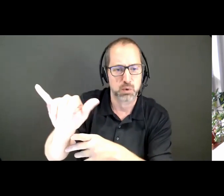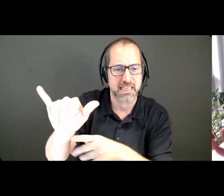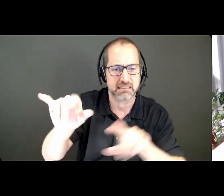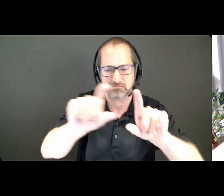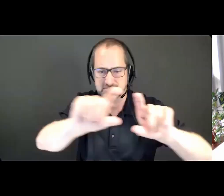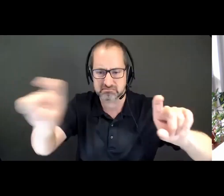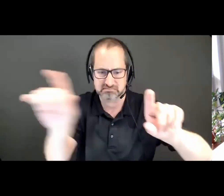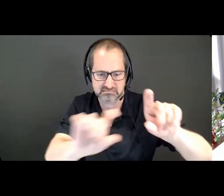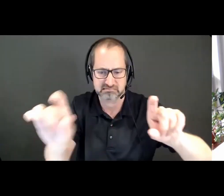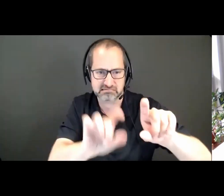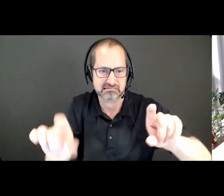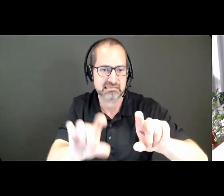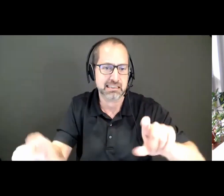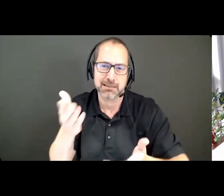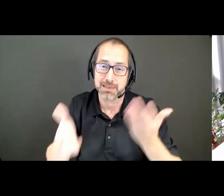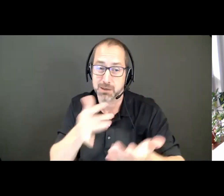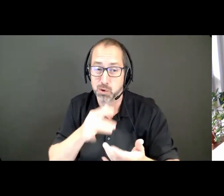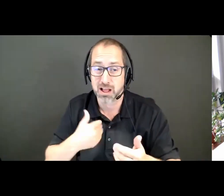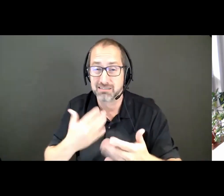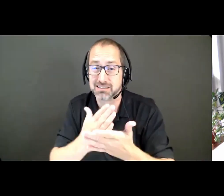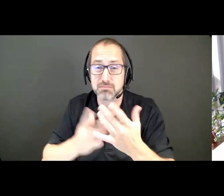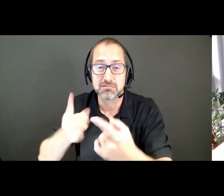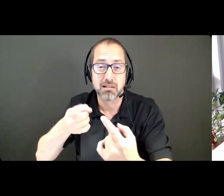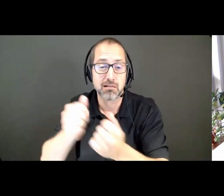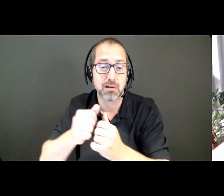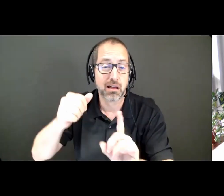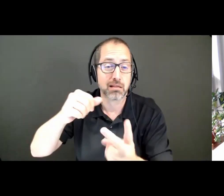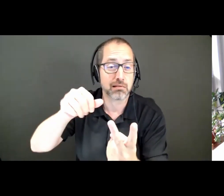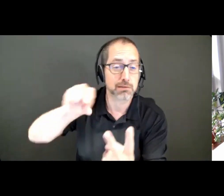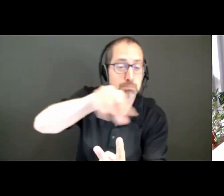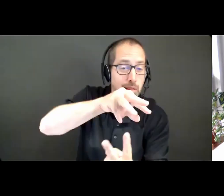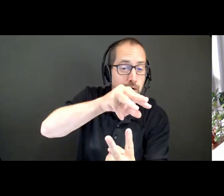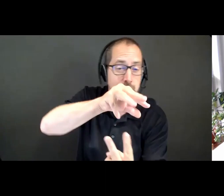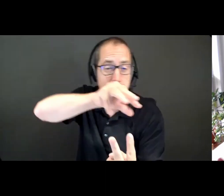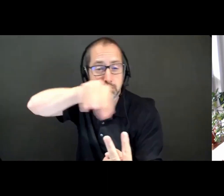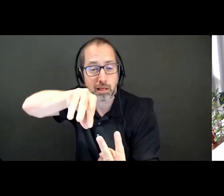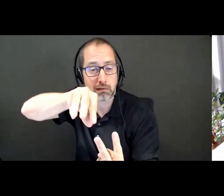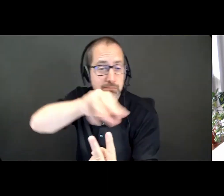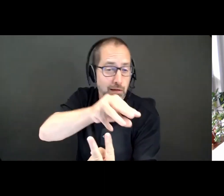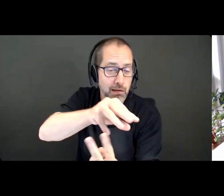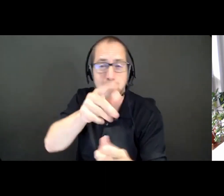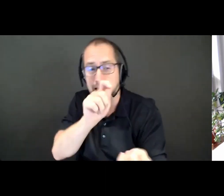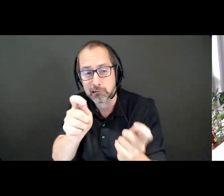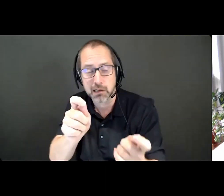pivoting spotlights as we start the talk. So you will at least always have an ASL interpreter